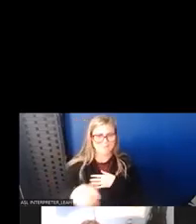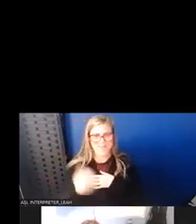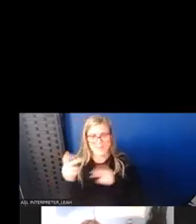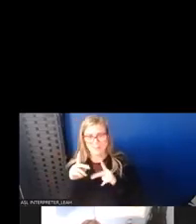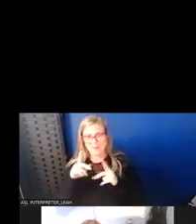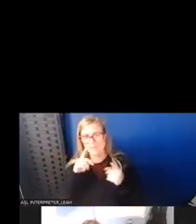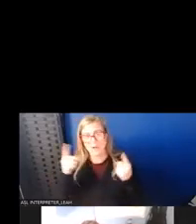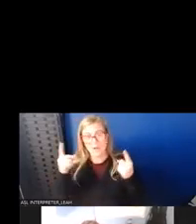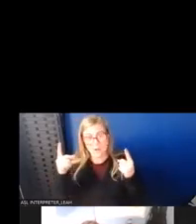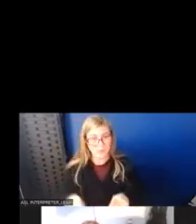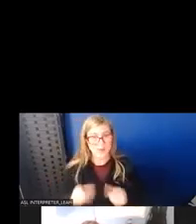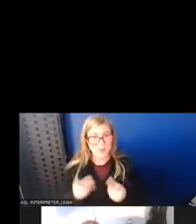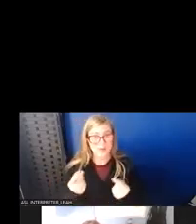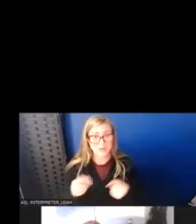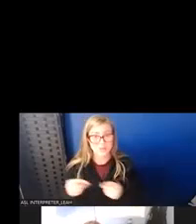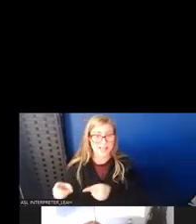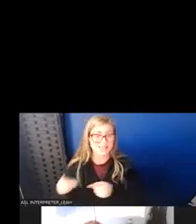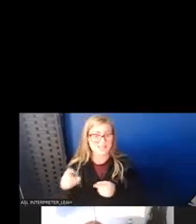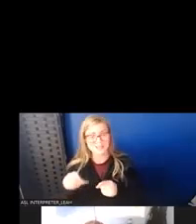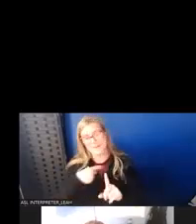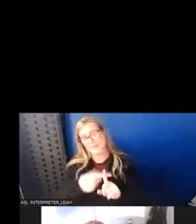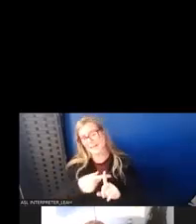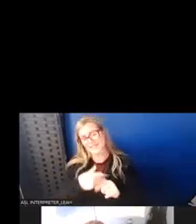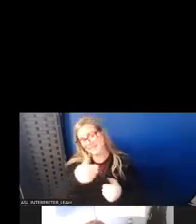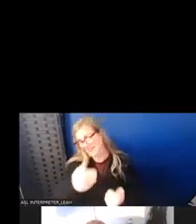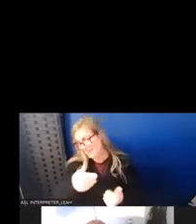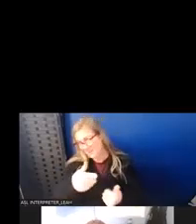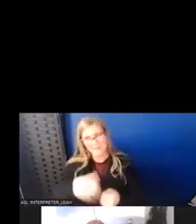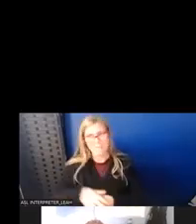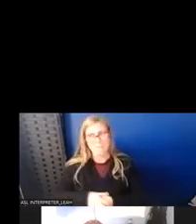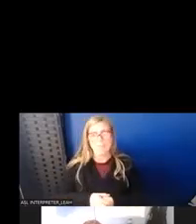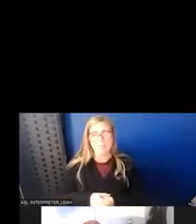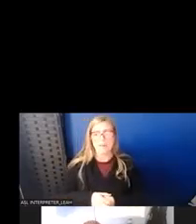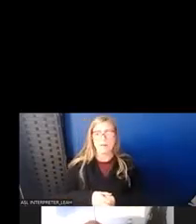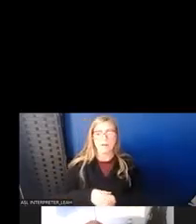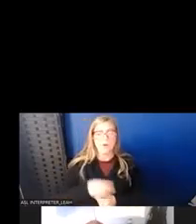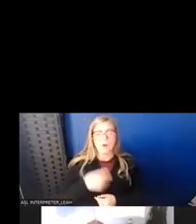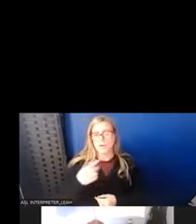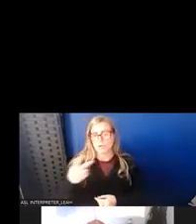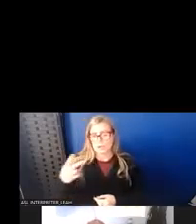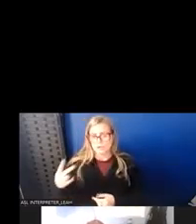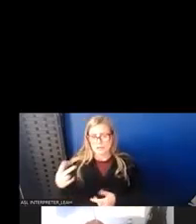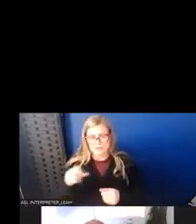going on, they can even write a plus 123. So that we see that this is a common thing.